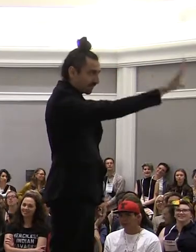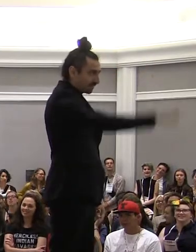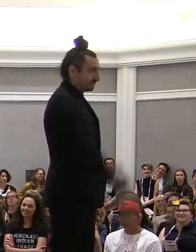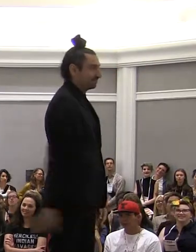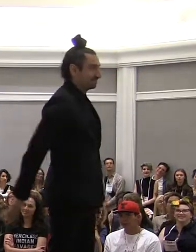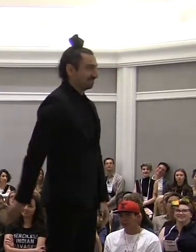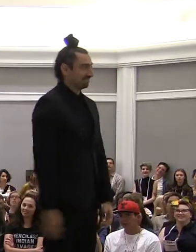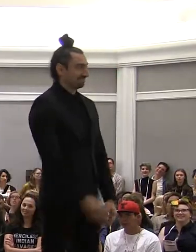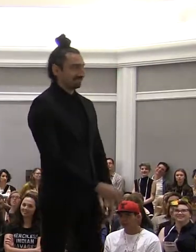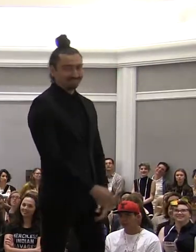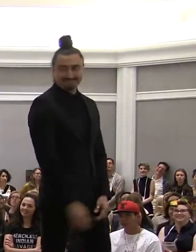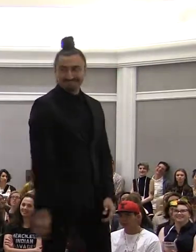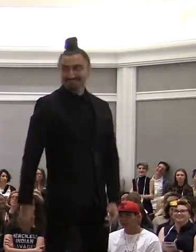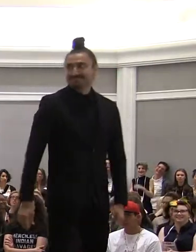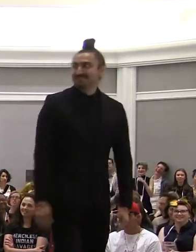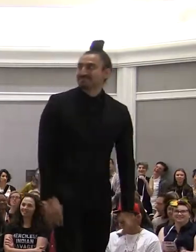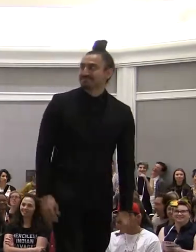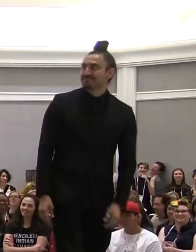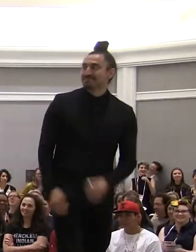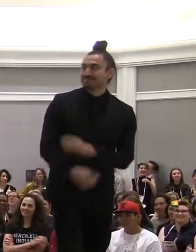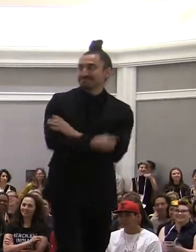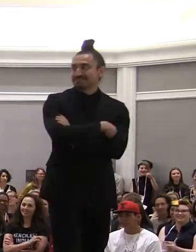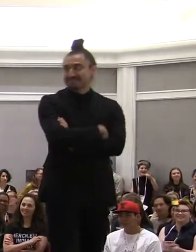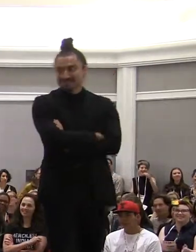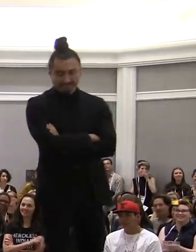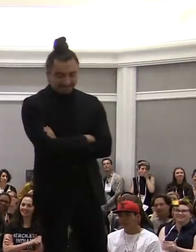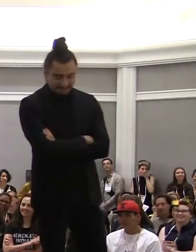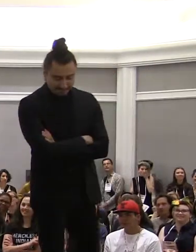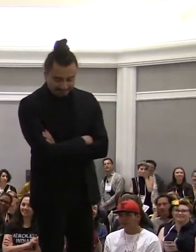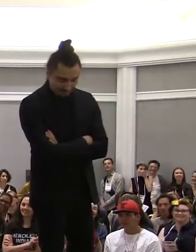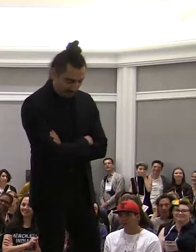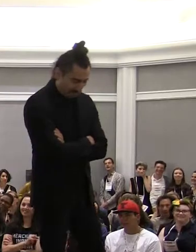Our AS...